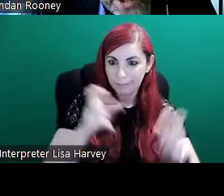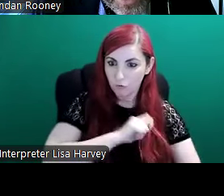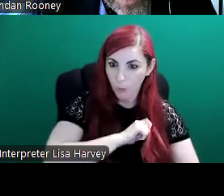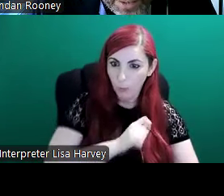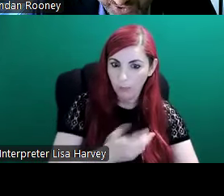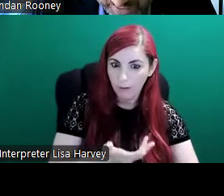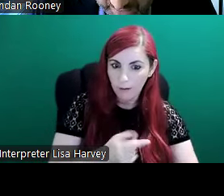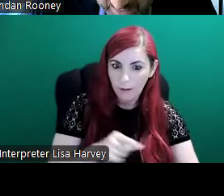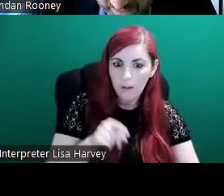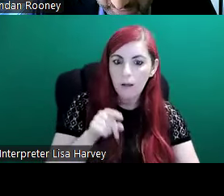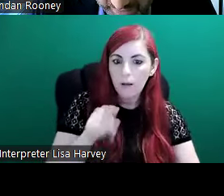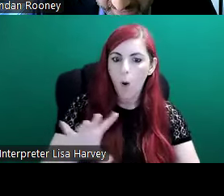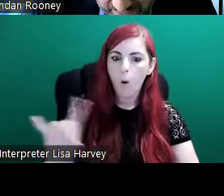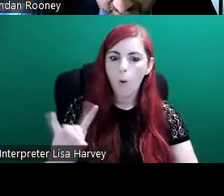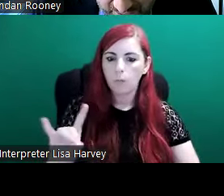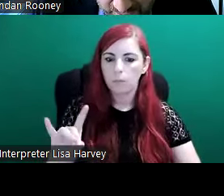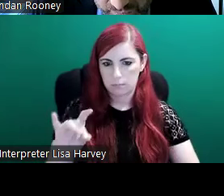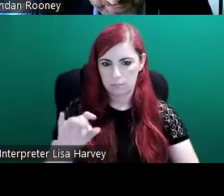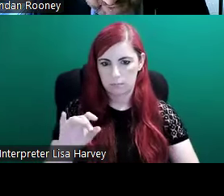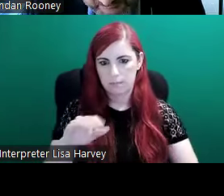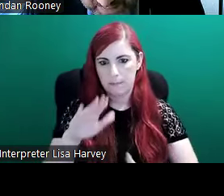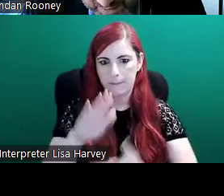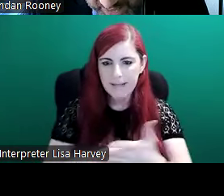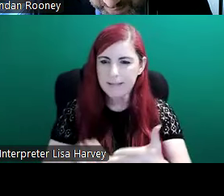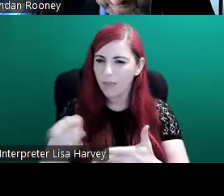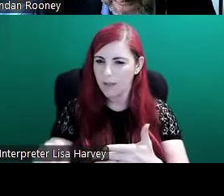during her sojourn in the convent, though she would have expected to be able to